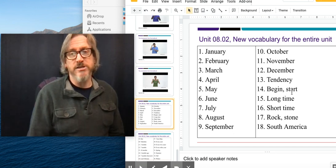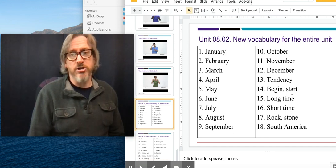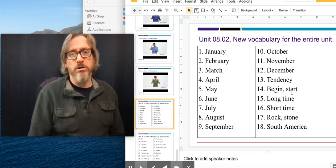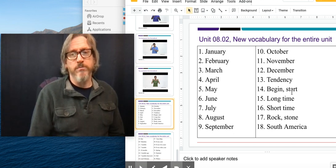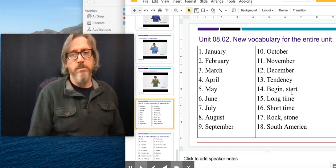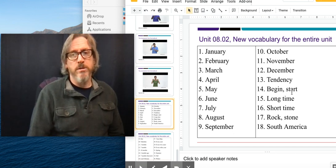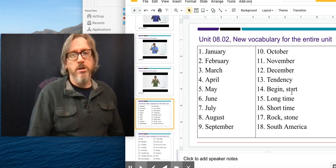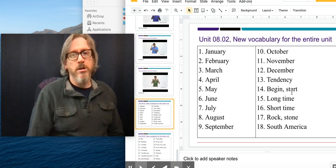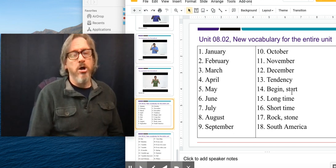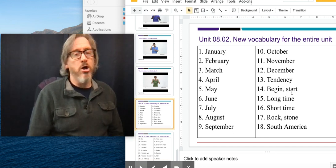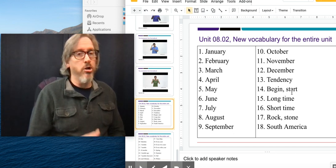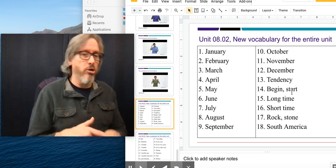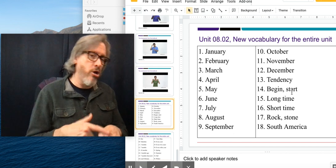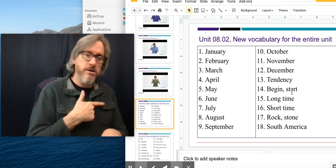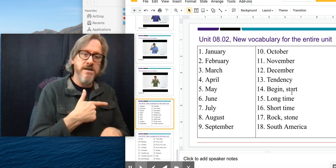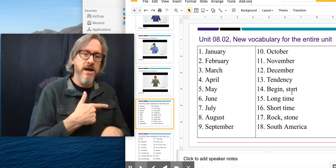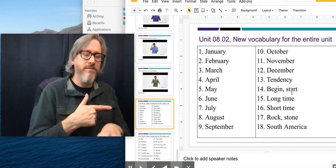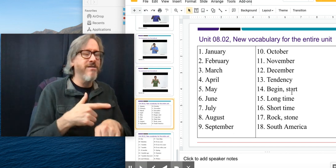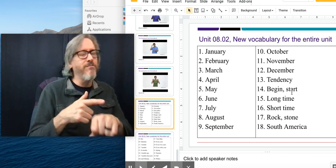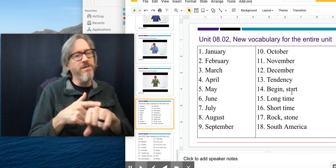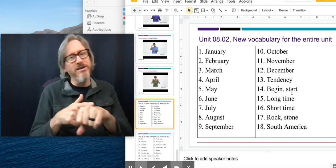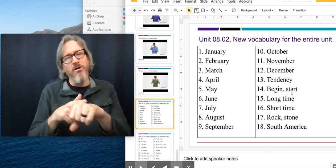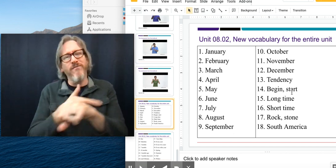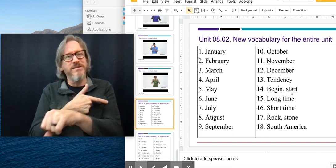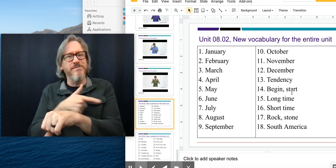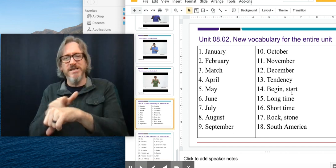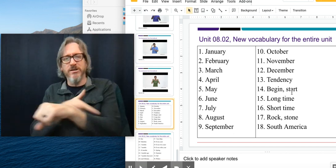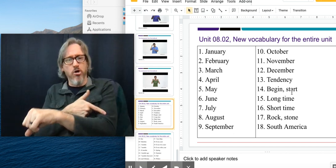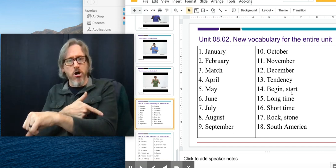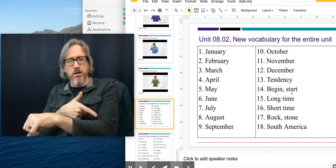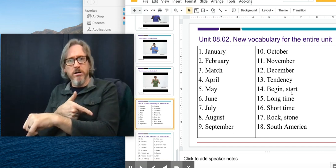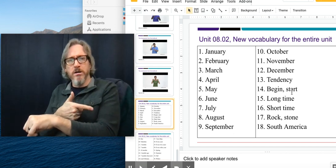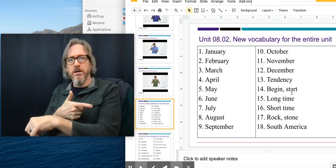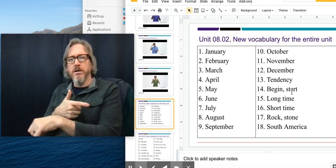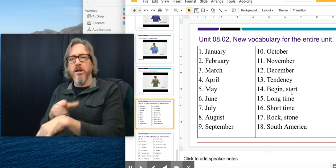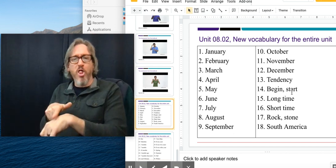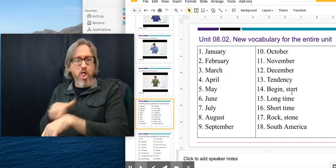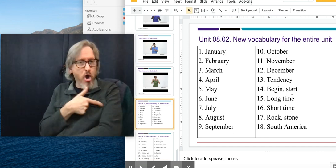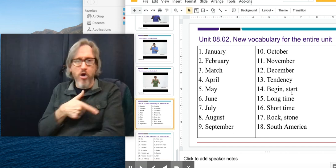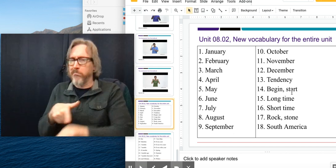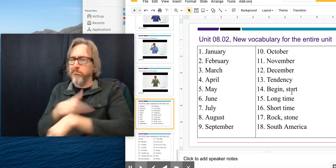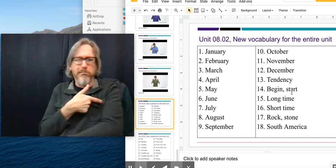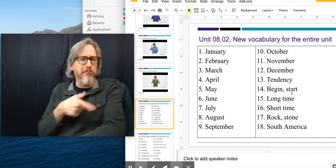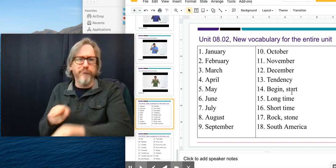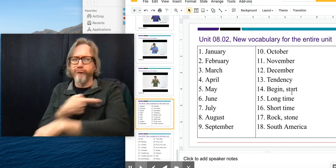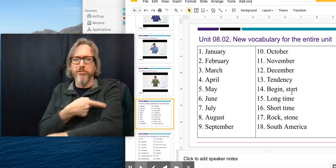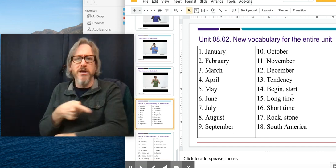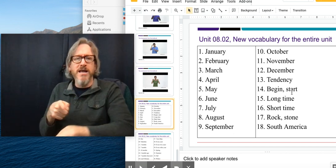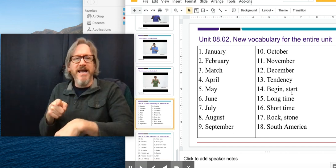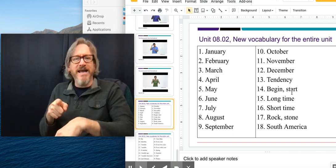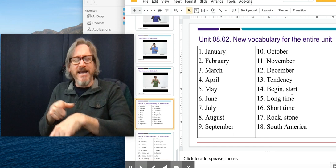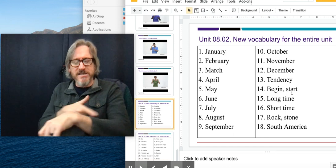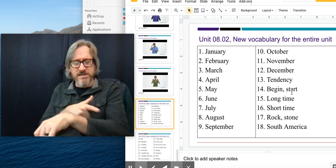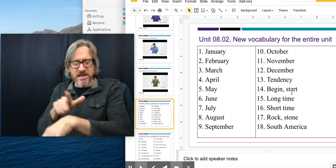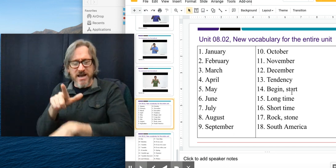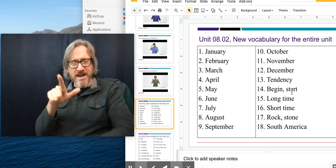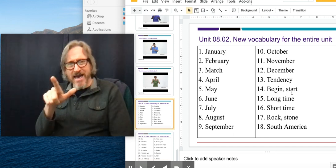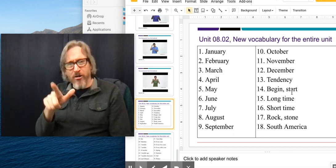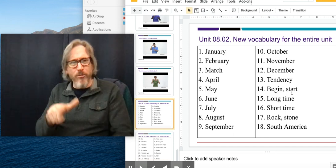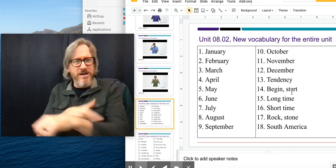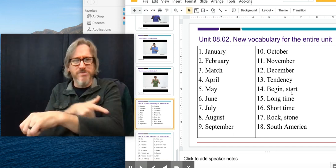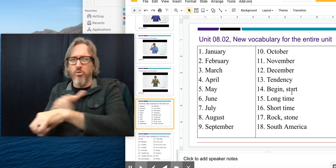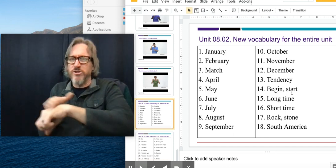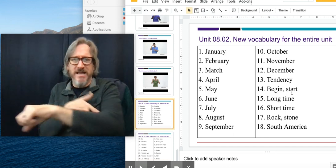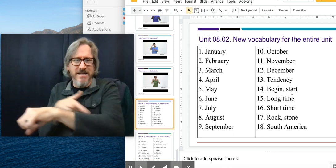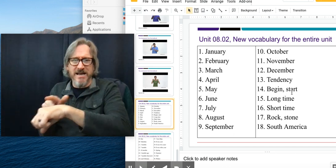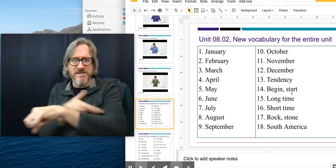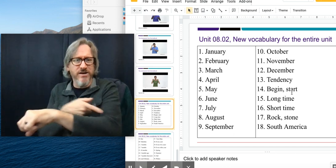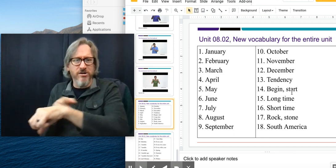um beginning start long time you'll oftentimes see long foreign it's an L but it's more the index